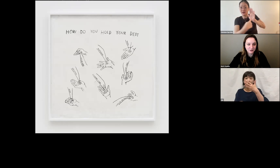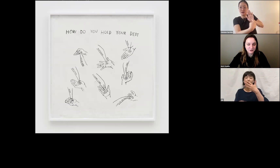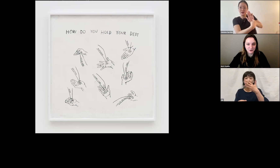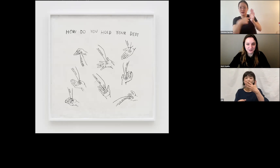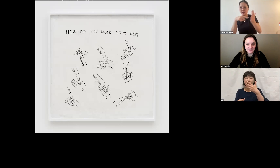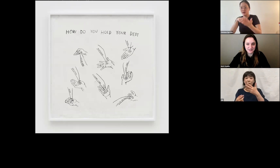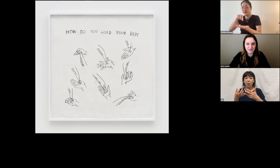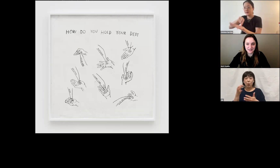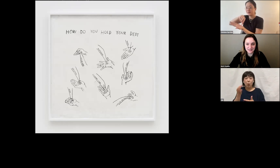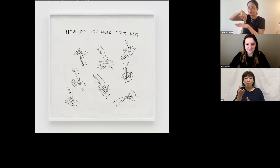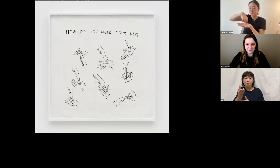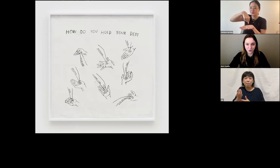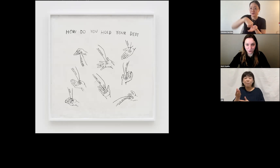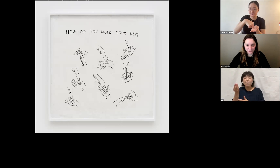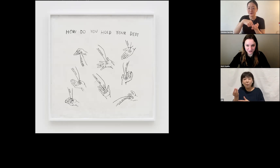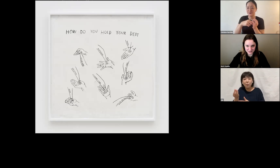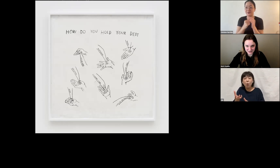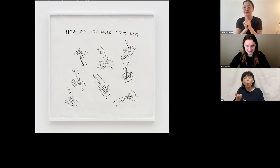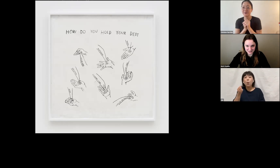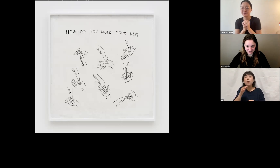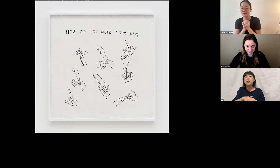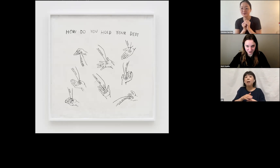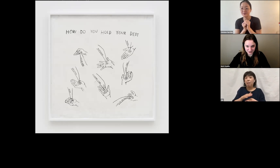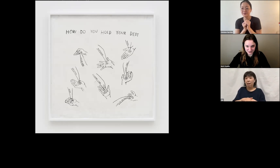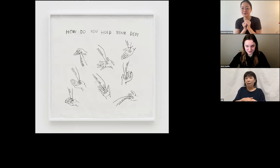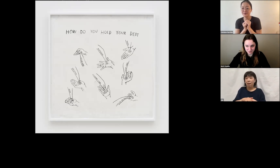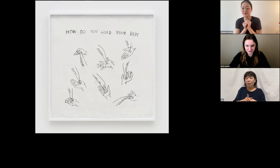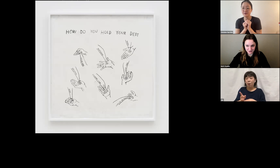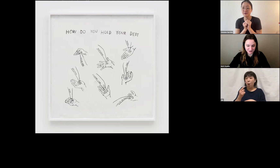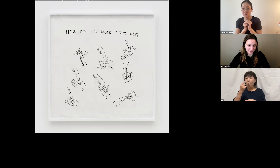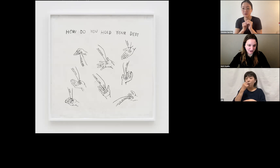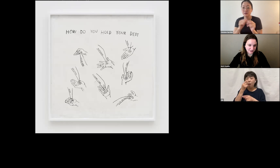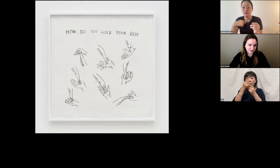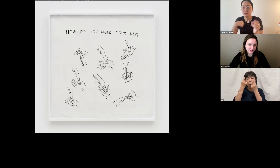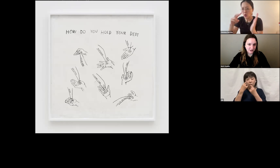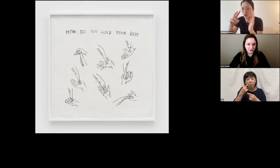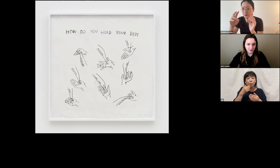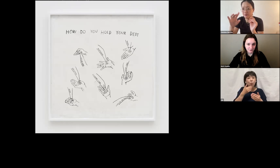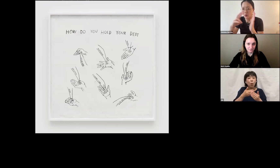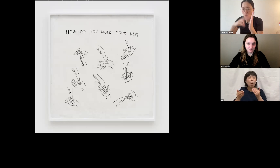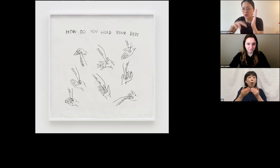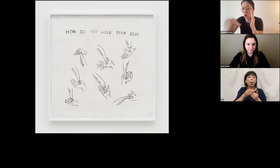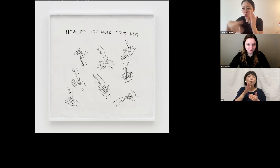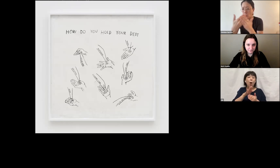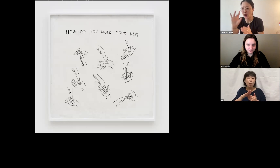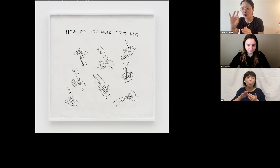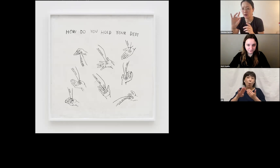So you can see that it's holding the debt in different ways based on the signs.